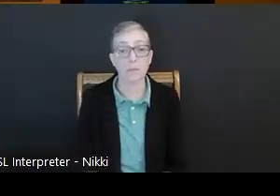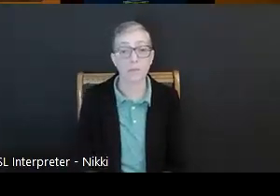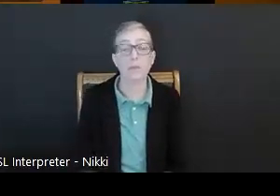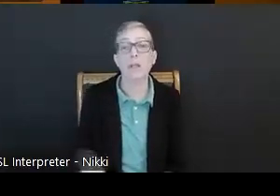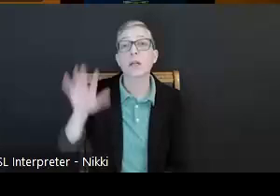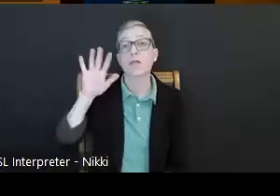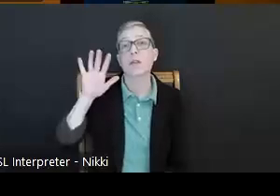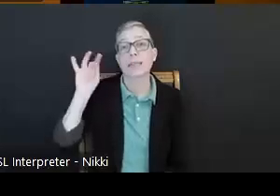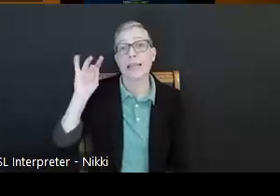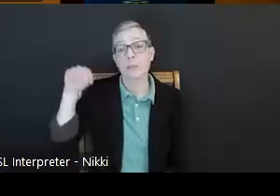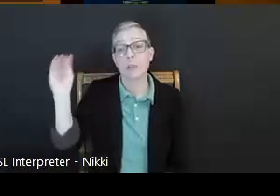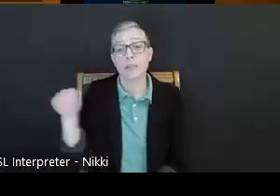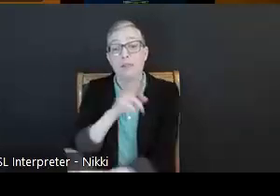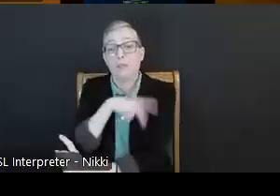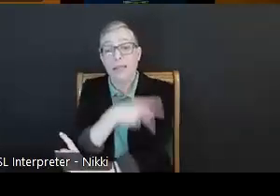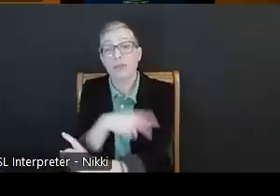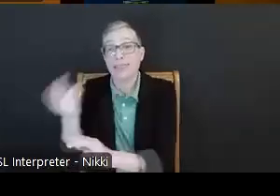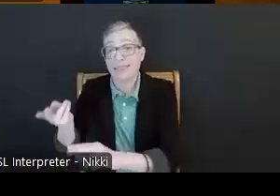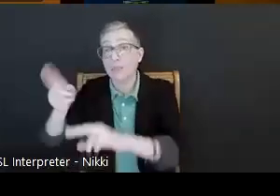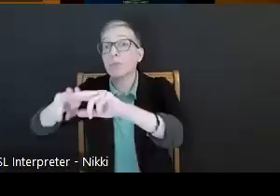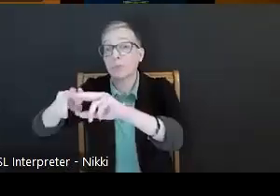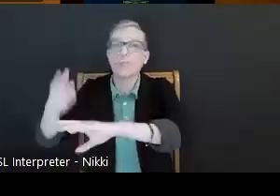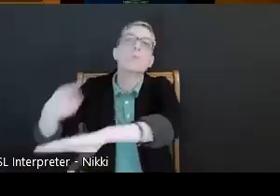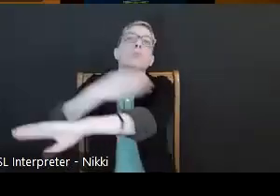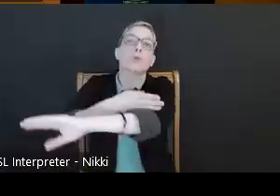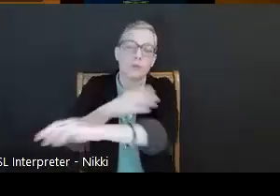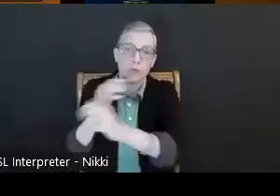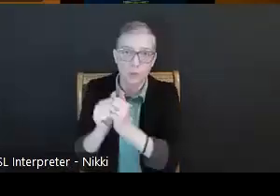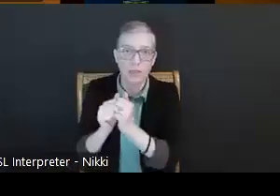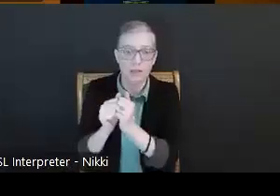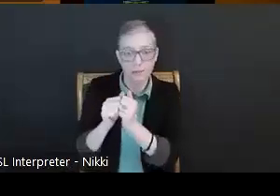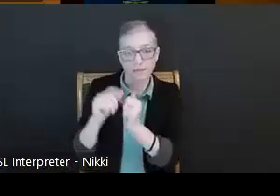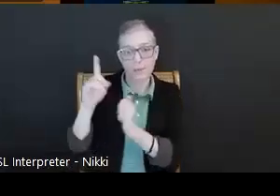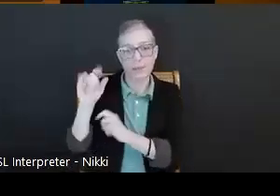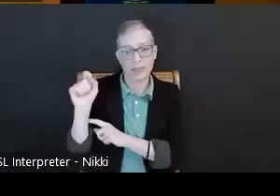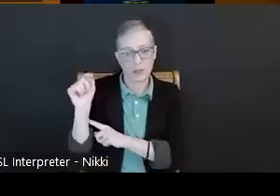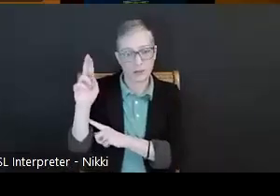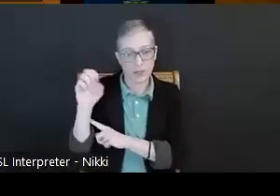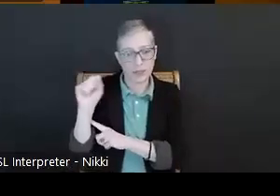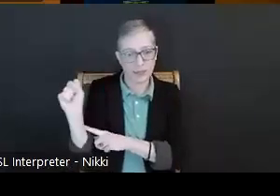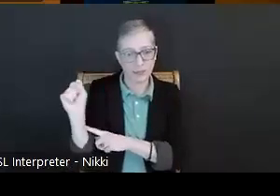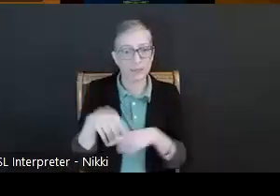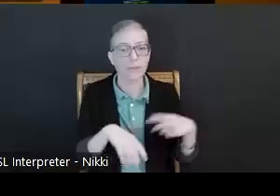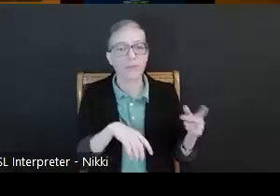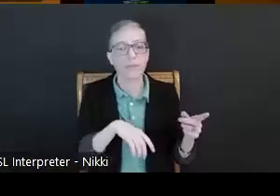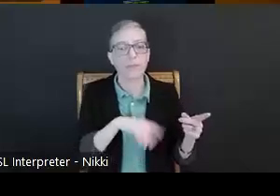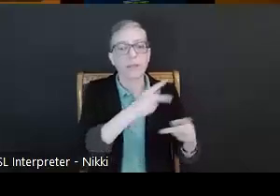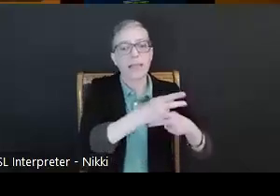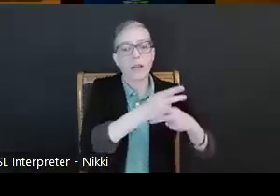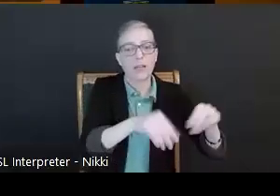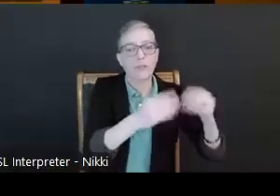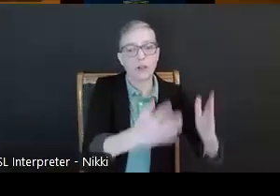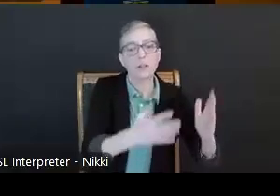caregivers um and then in relationship closeness uh we saw that the patients felt closer um not